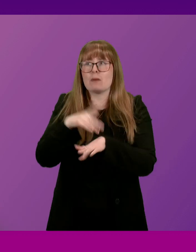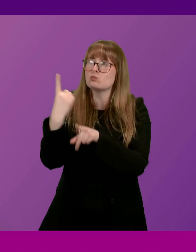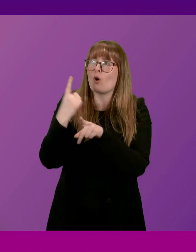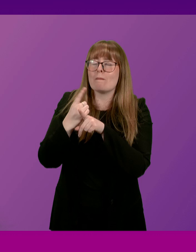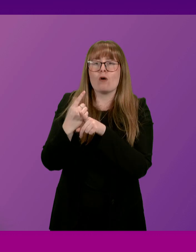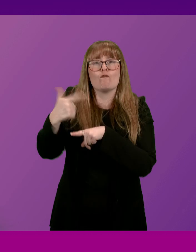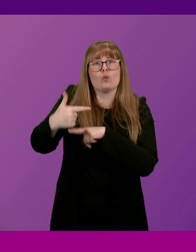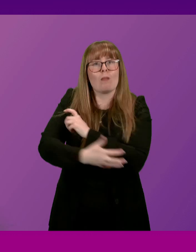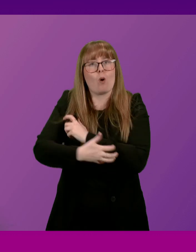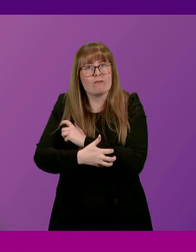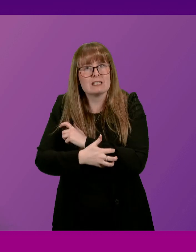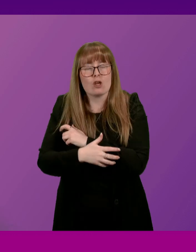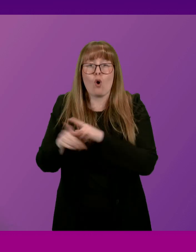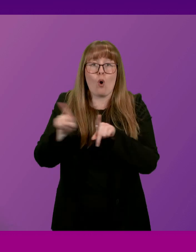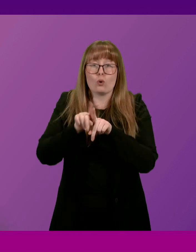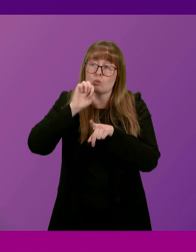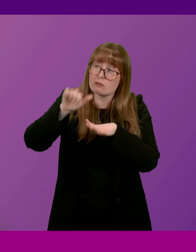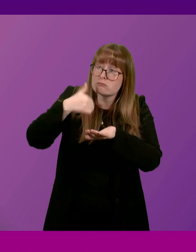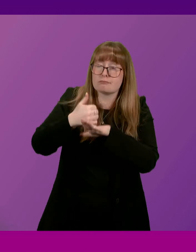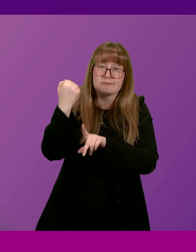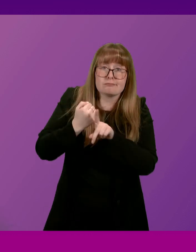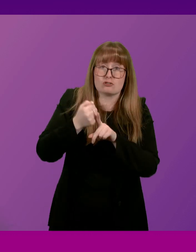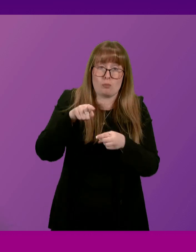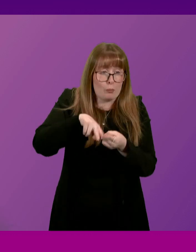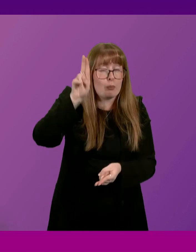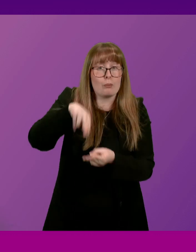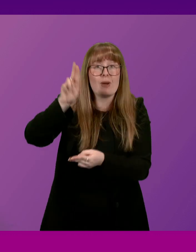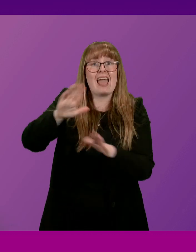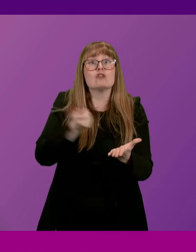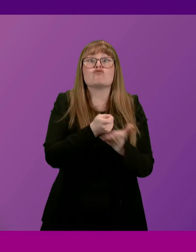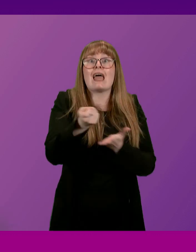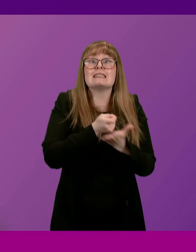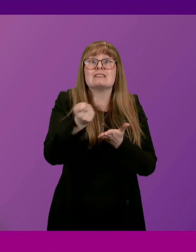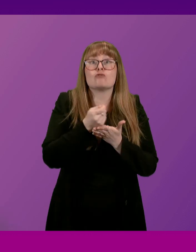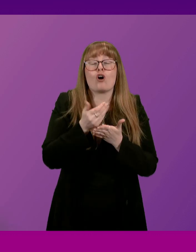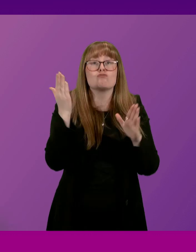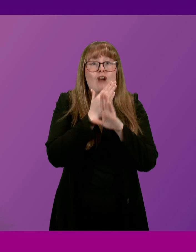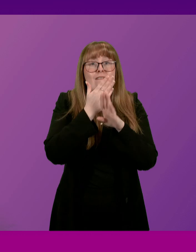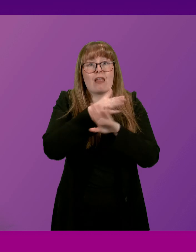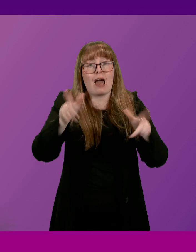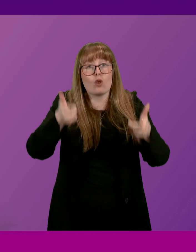he is also going to be hammering everyone who rents from a private landlord. From 1 April,